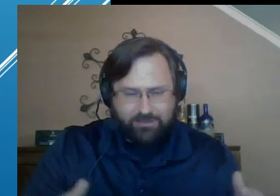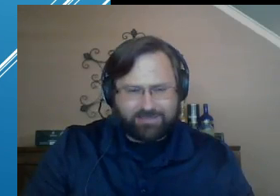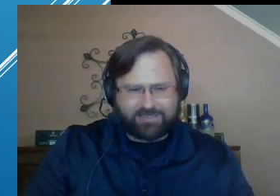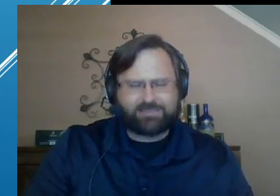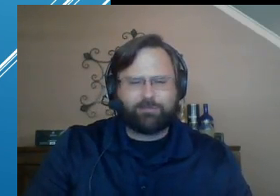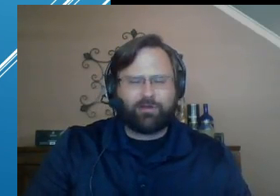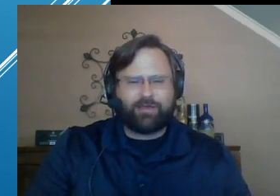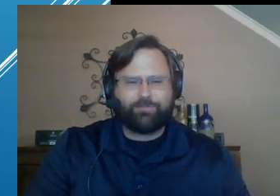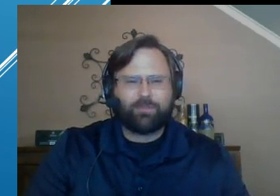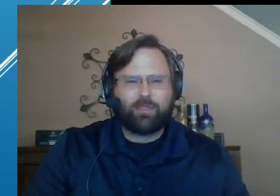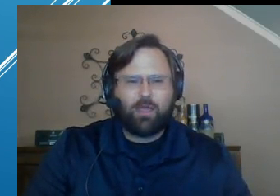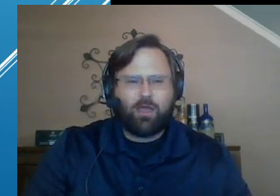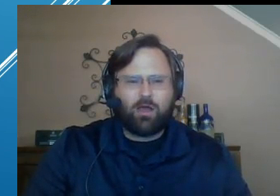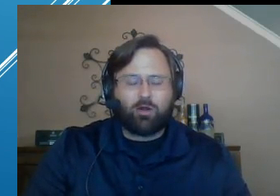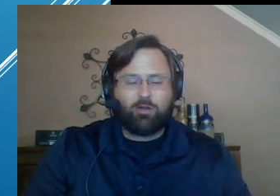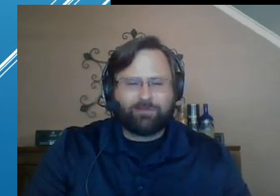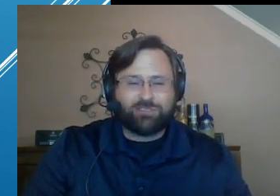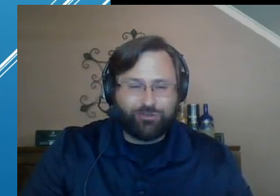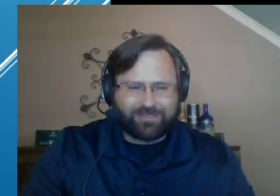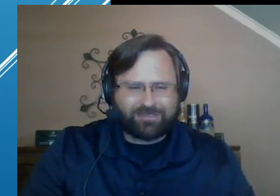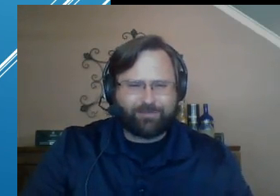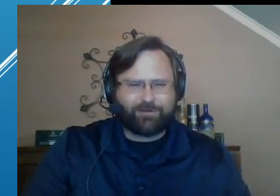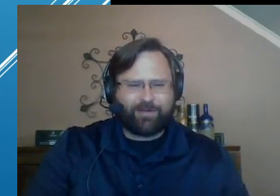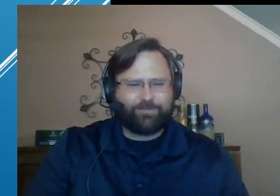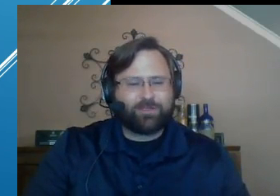does this to some degree or all languages do this to some degree